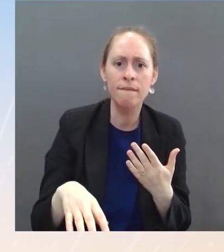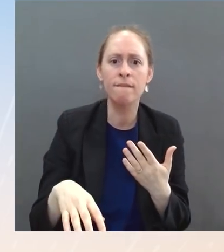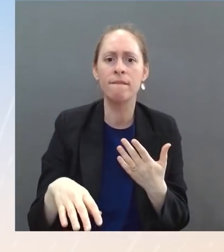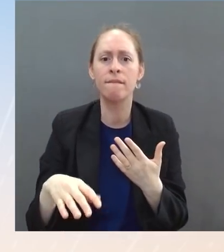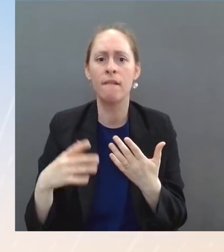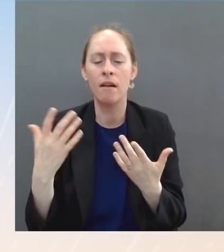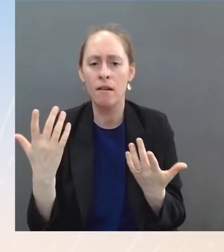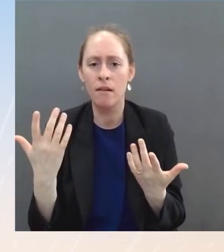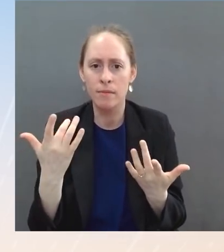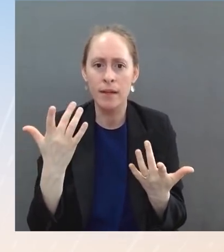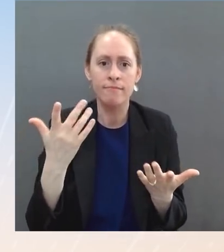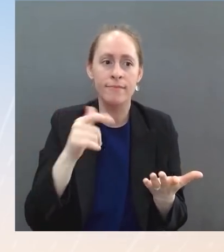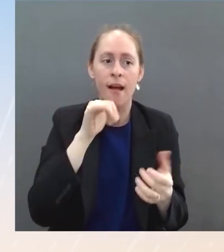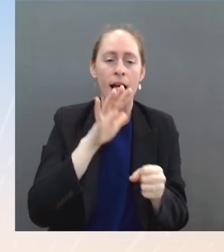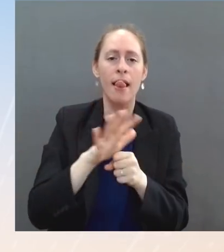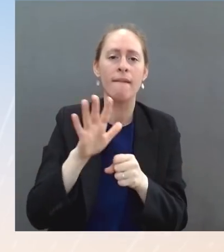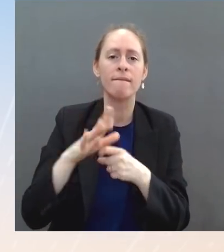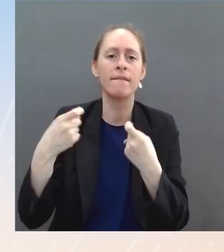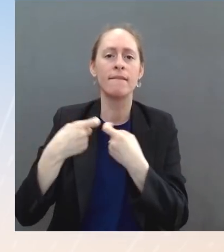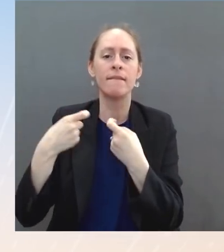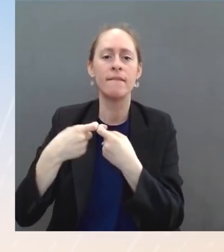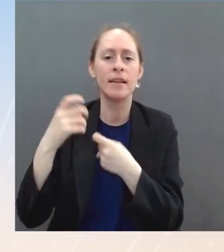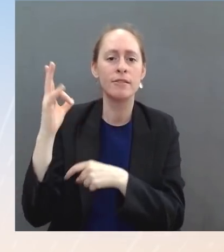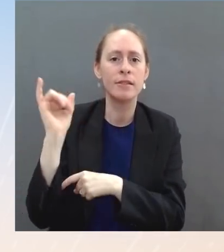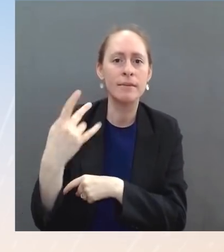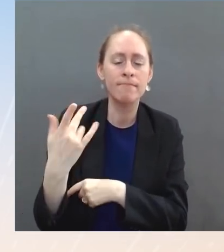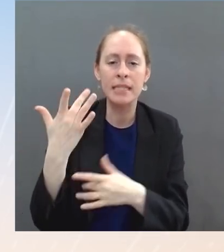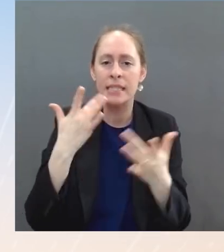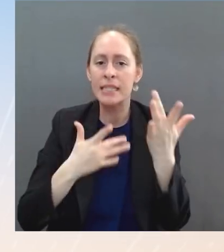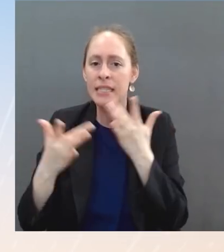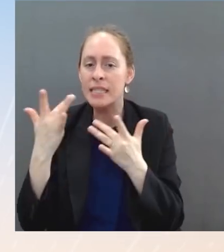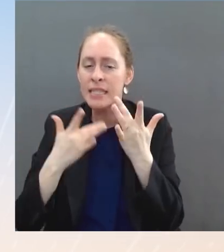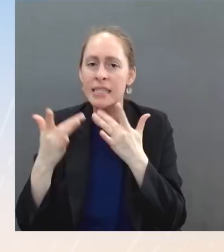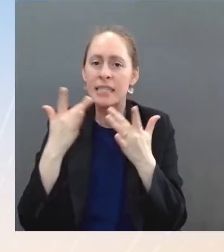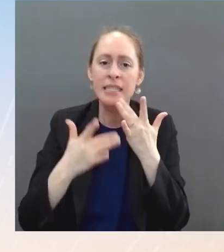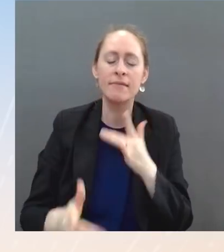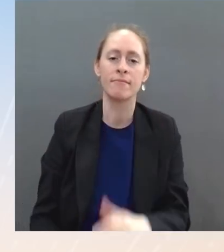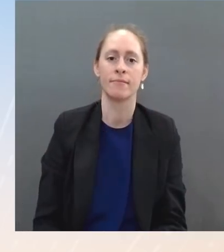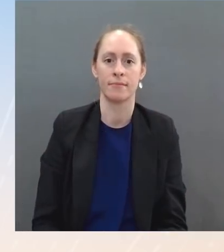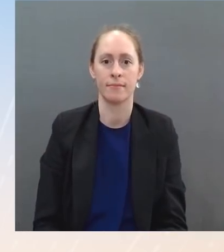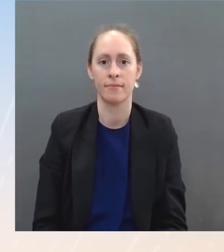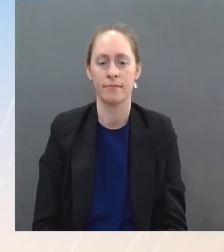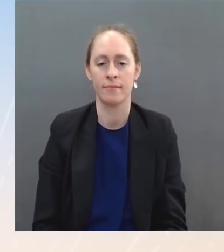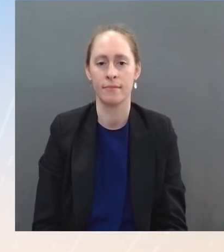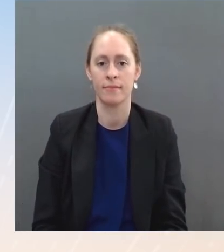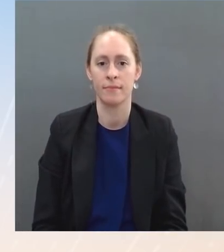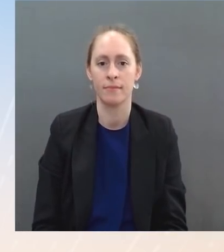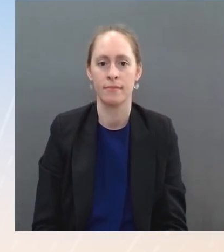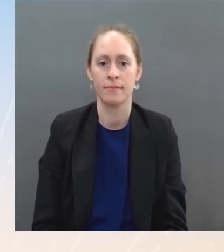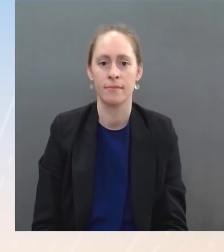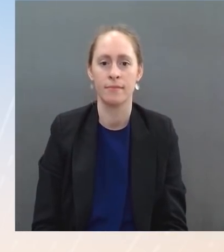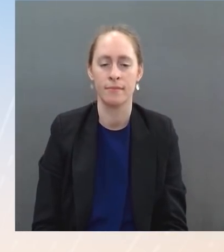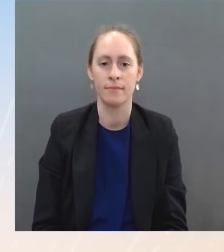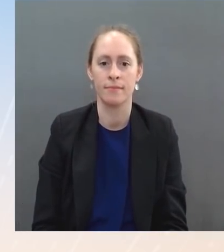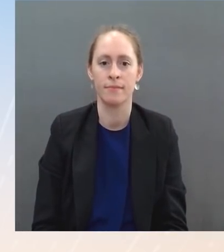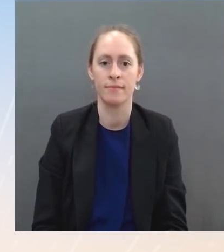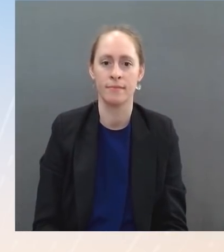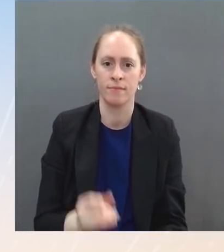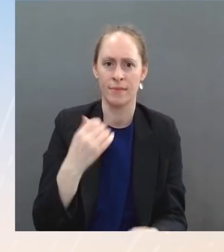So, what we're also trying to do is take steps to address each area where we see rising costs. And obviously, the President's announcement on Thursday